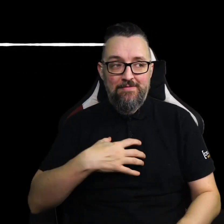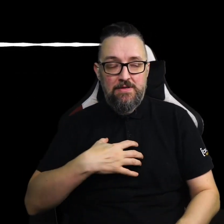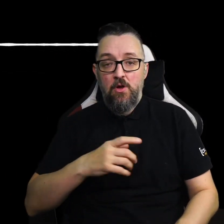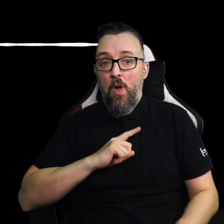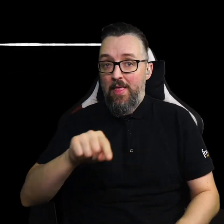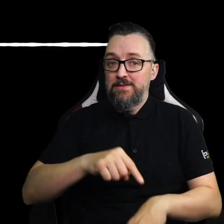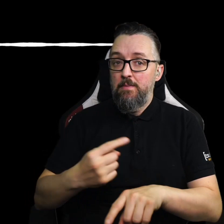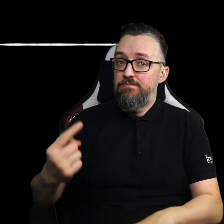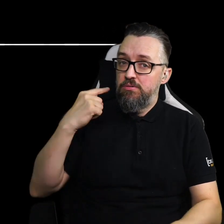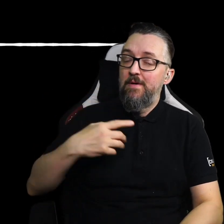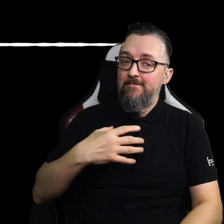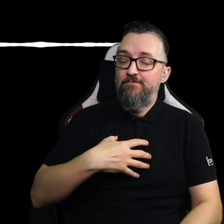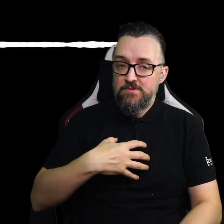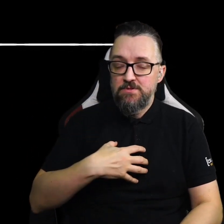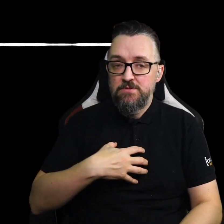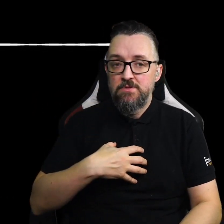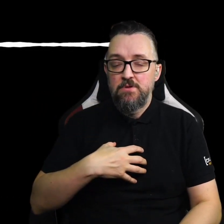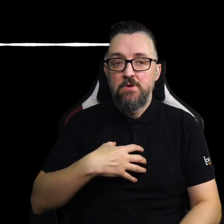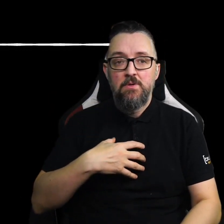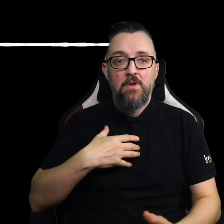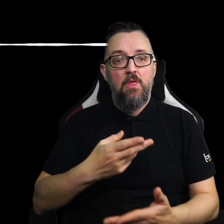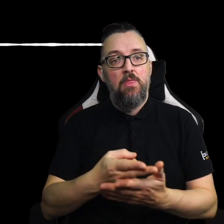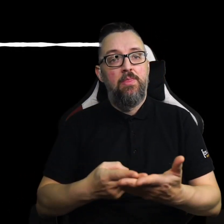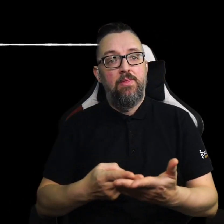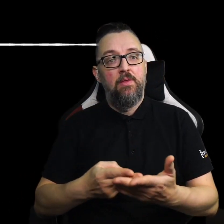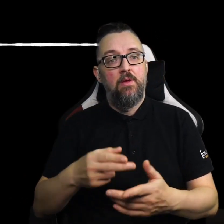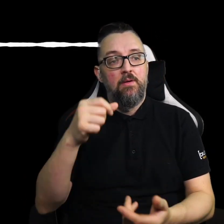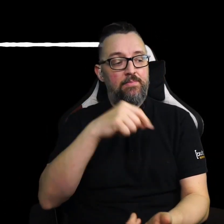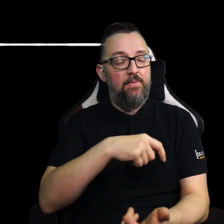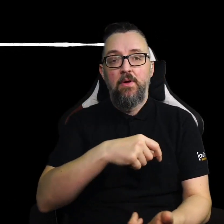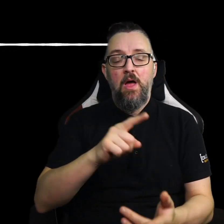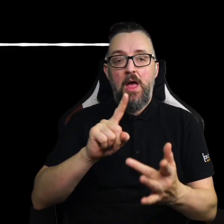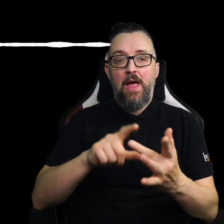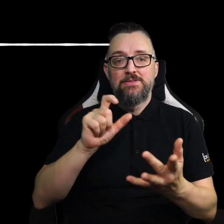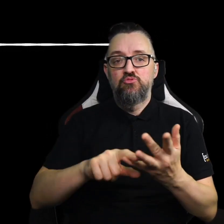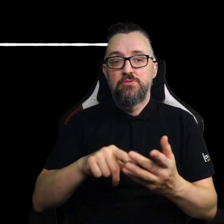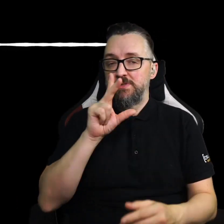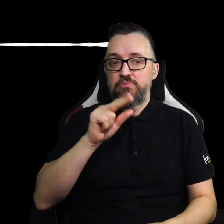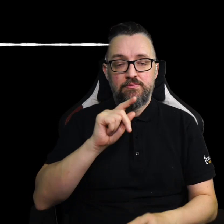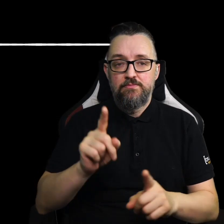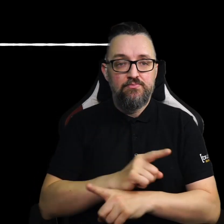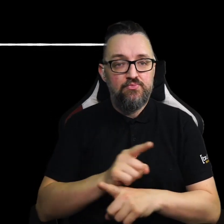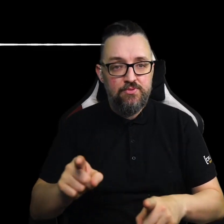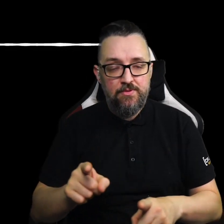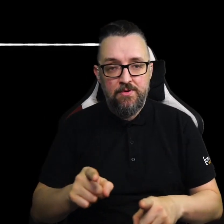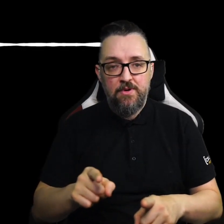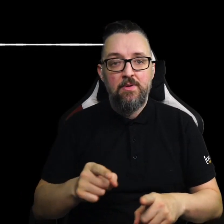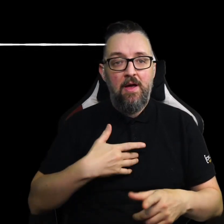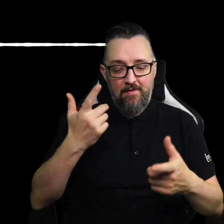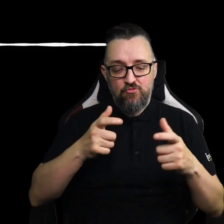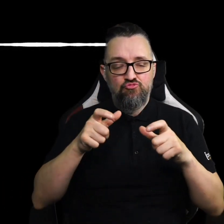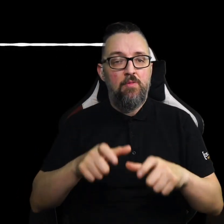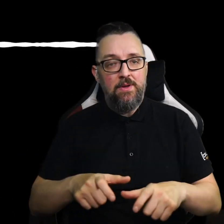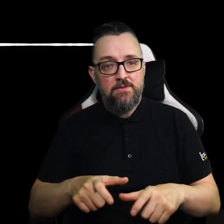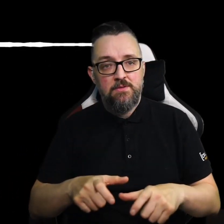on an ICU bed, unable to speak, unable to move, and remain unable to communicate the